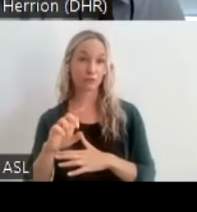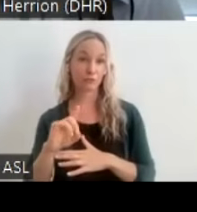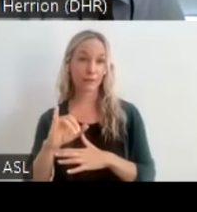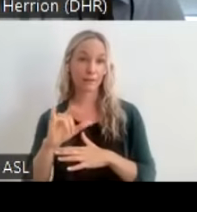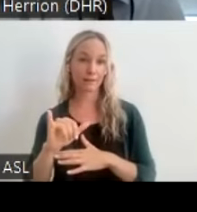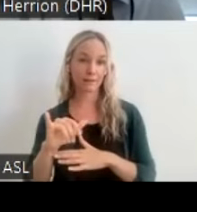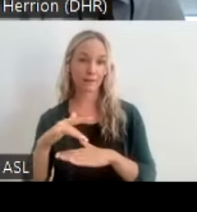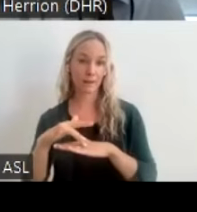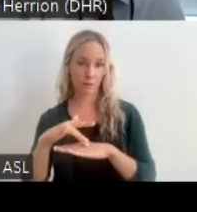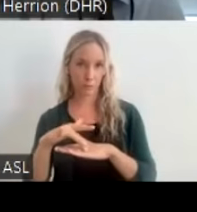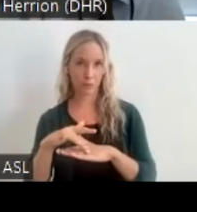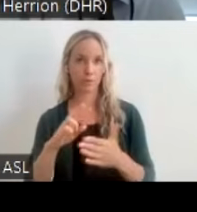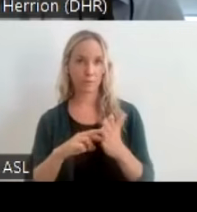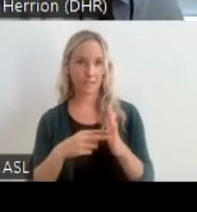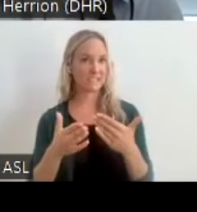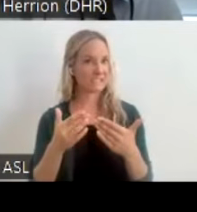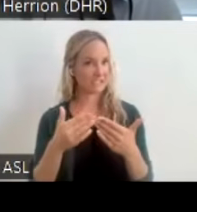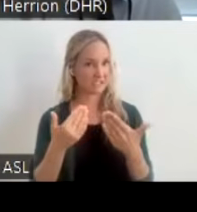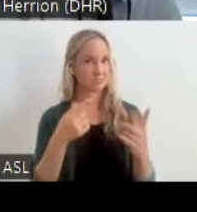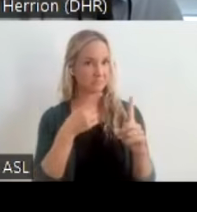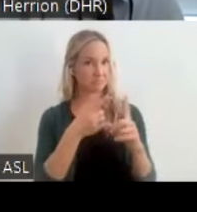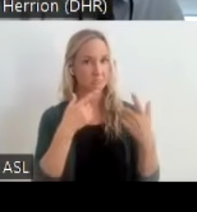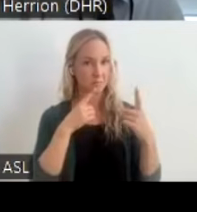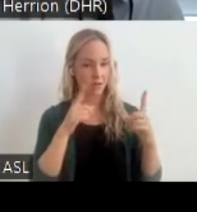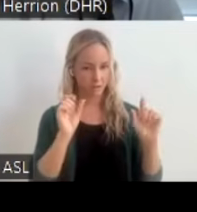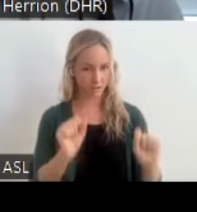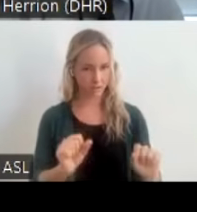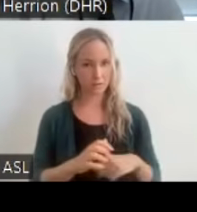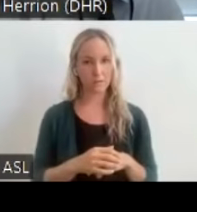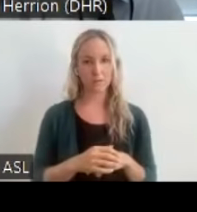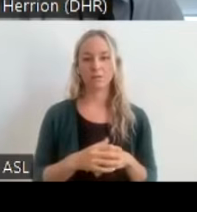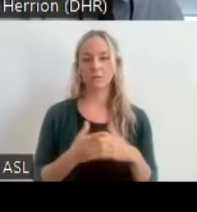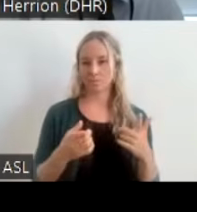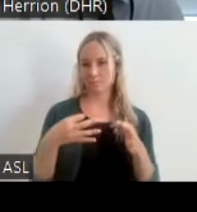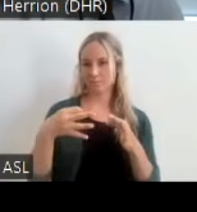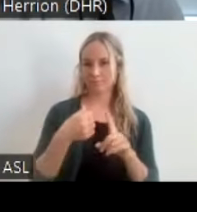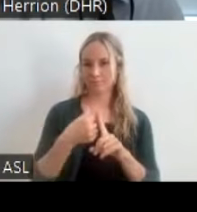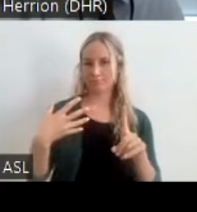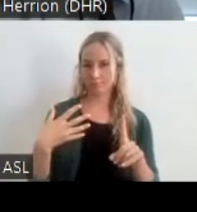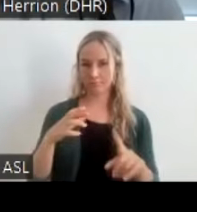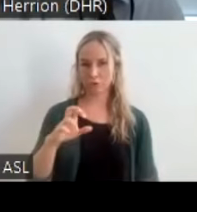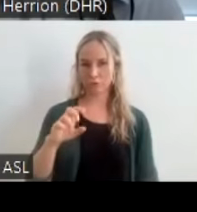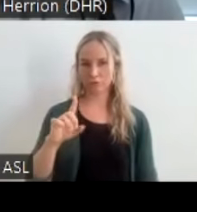is easily accomplishable and able to be carried out without much difficulty or expense, So there the standard isn't quite